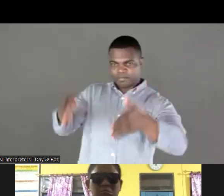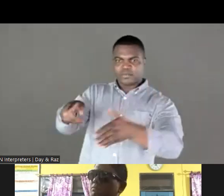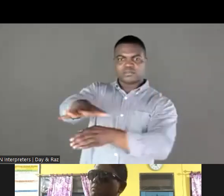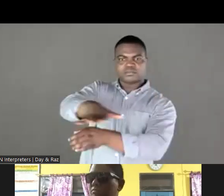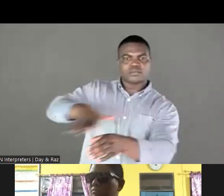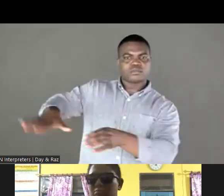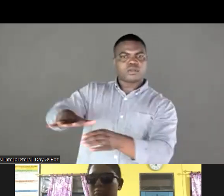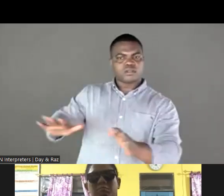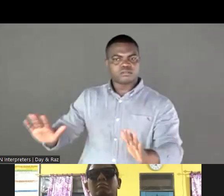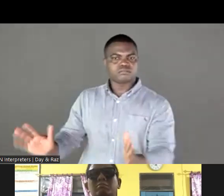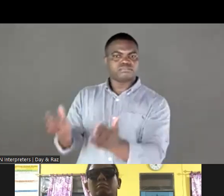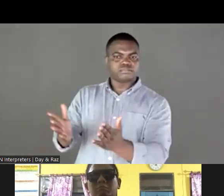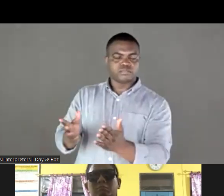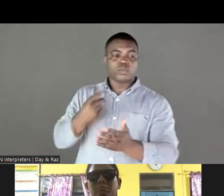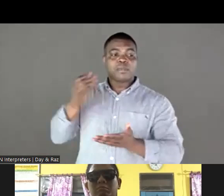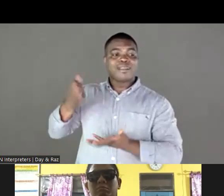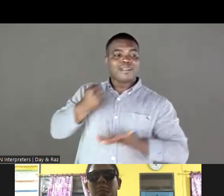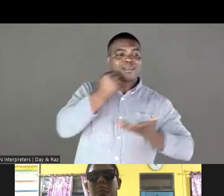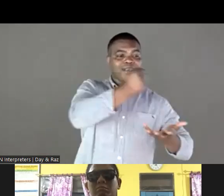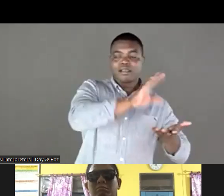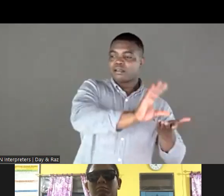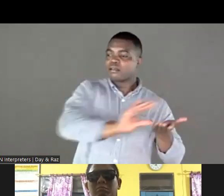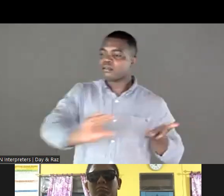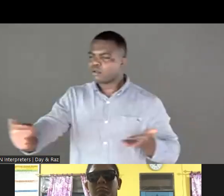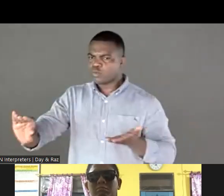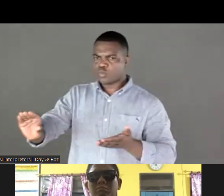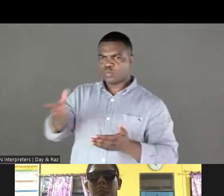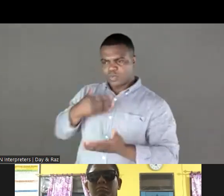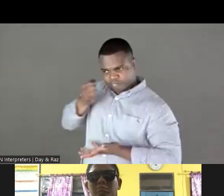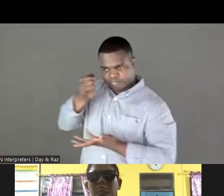improve inclusiveness of projects. We even found some good trends from donors that they demand